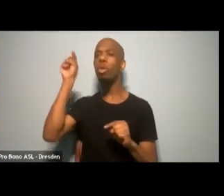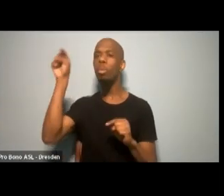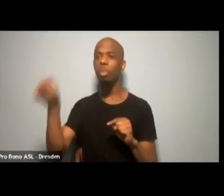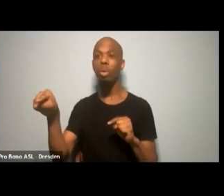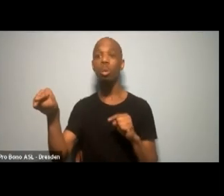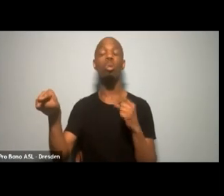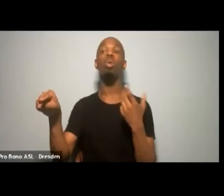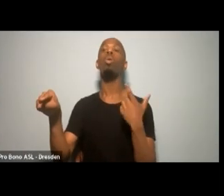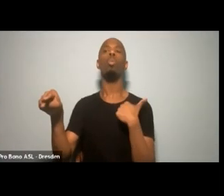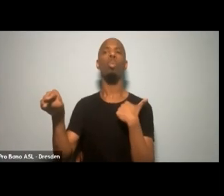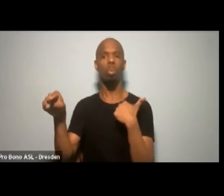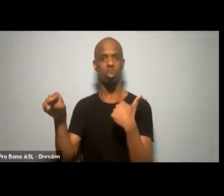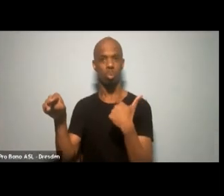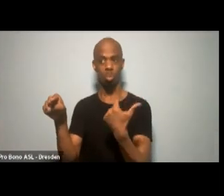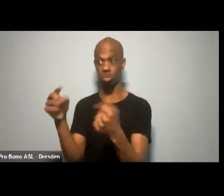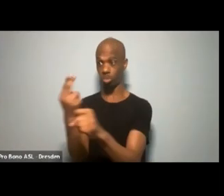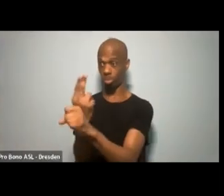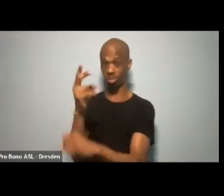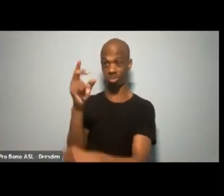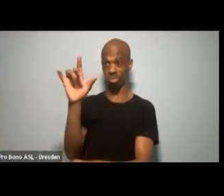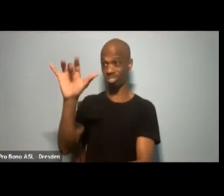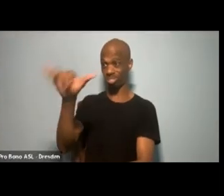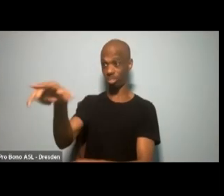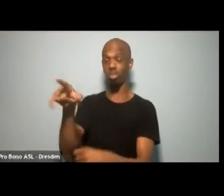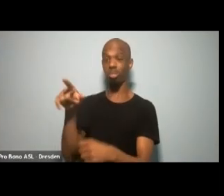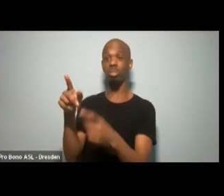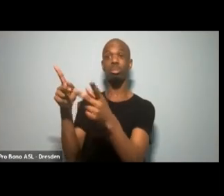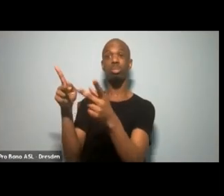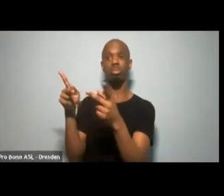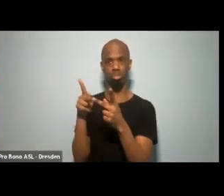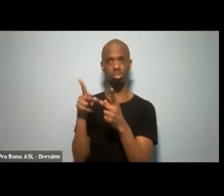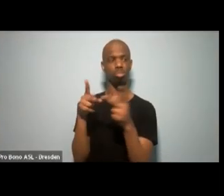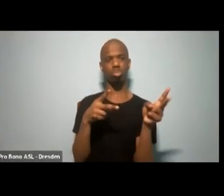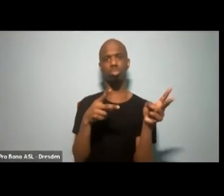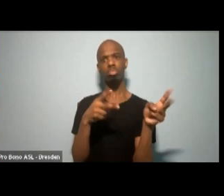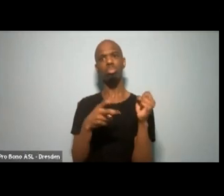of the nation's culture are enacted on stage.